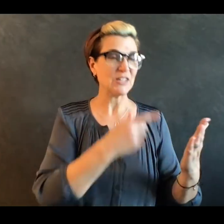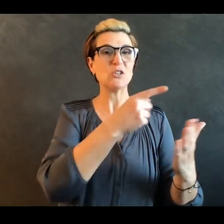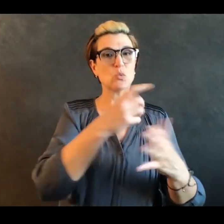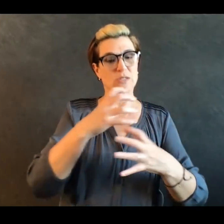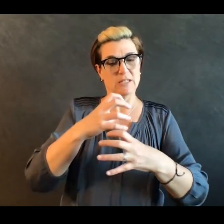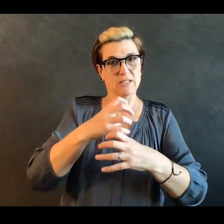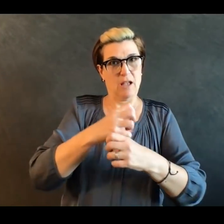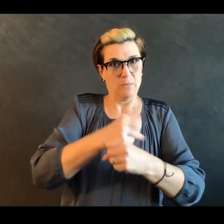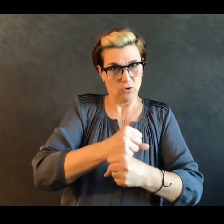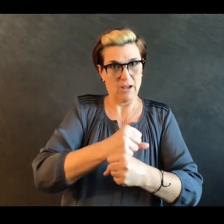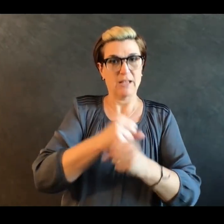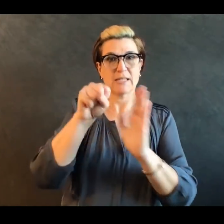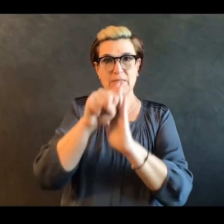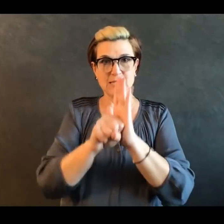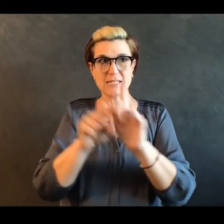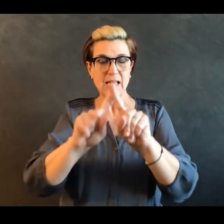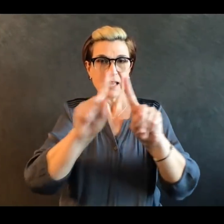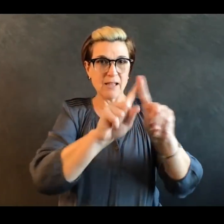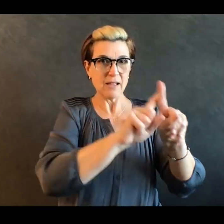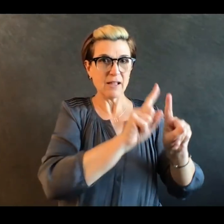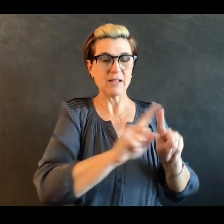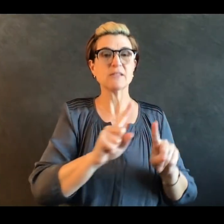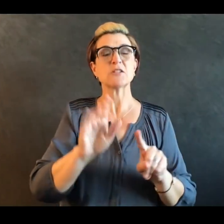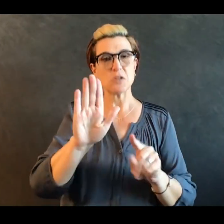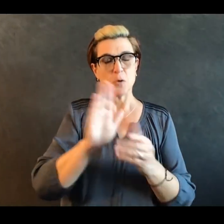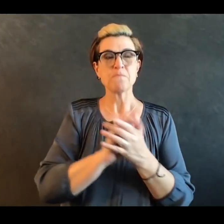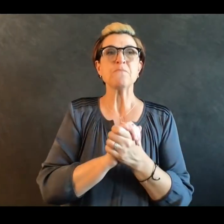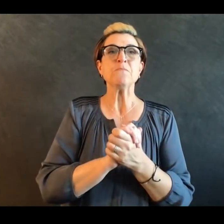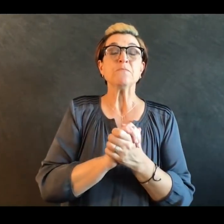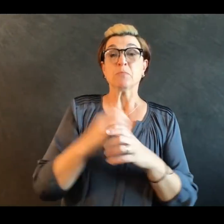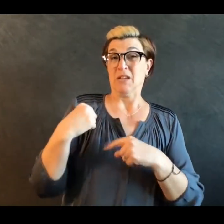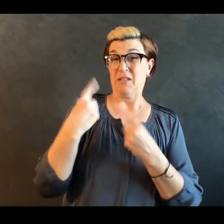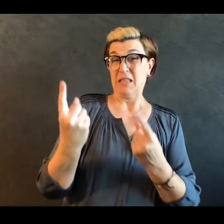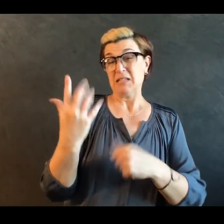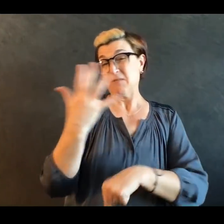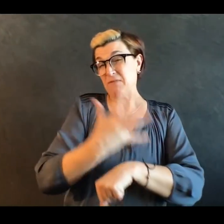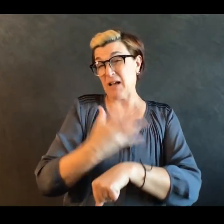we're seeing so over the last five to six days we've seen declines in cases